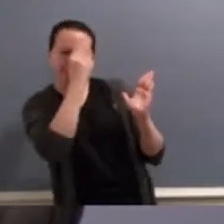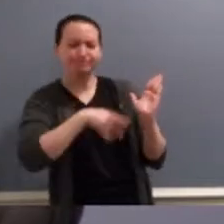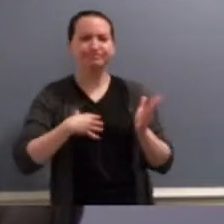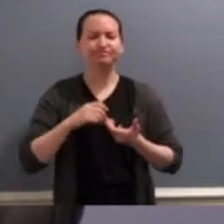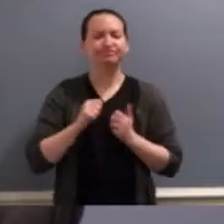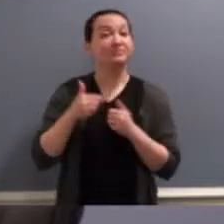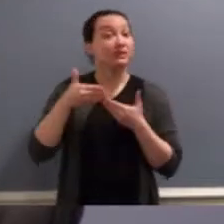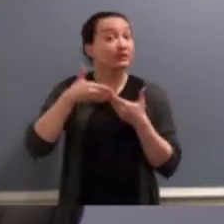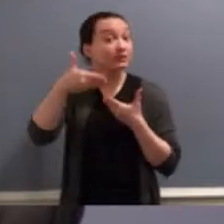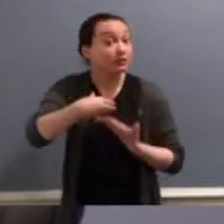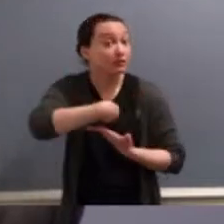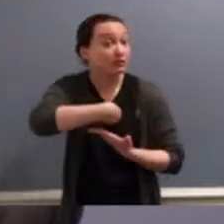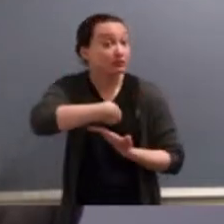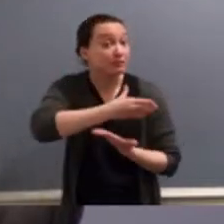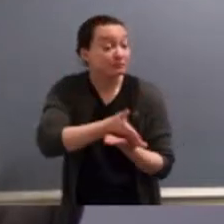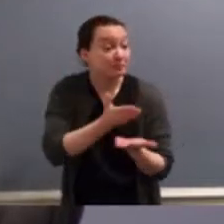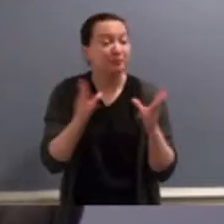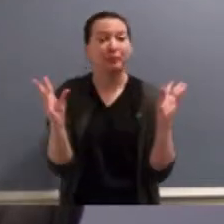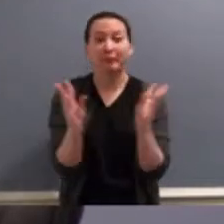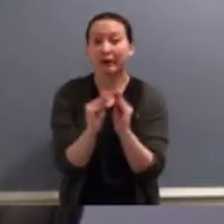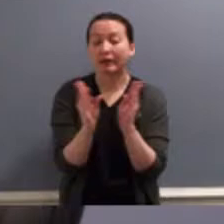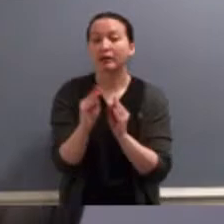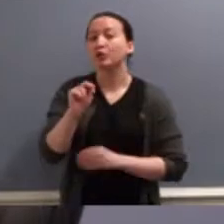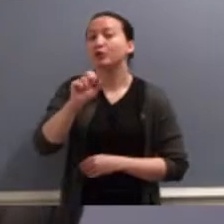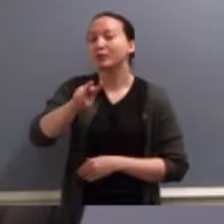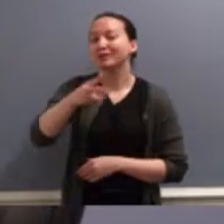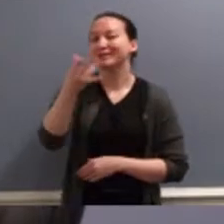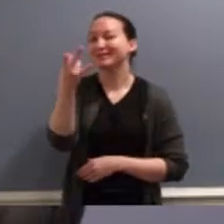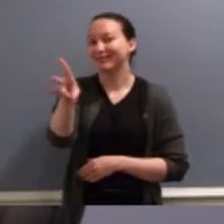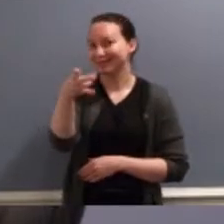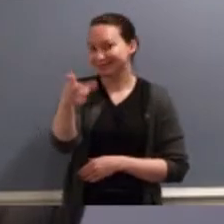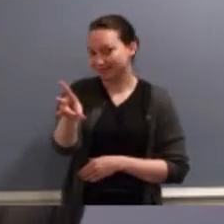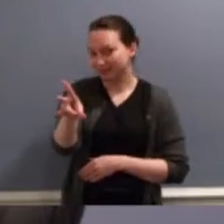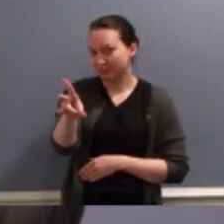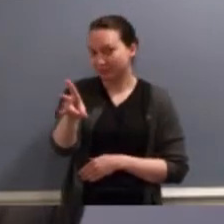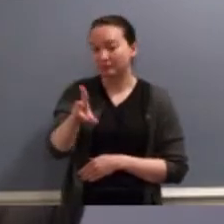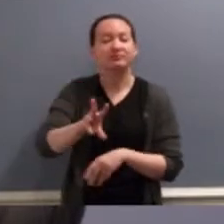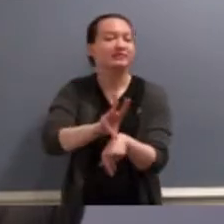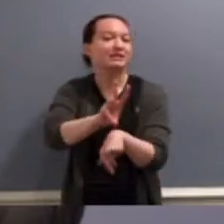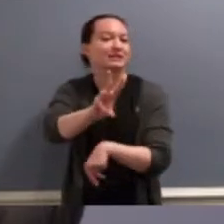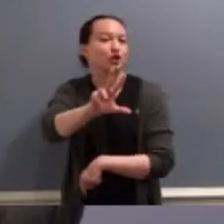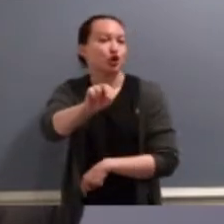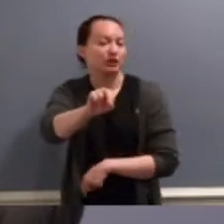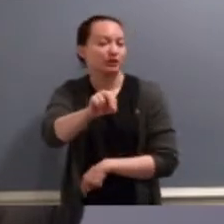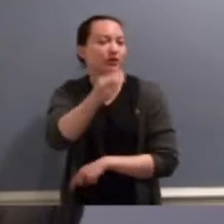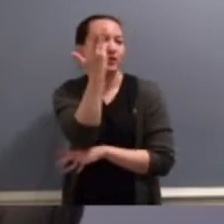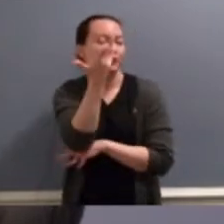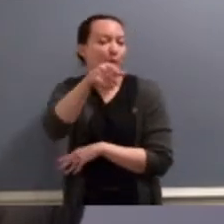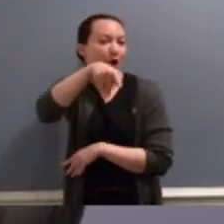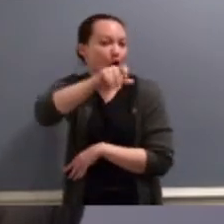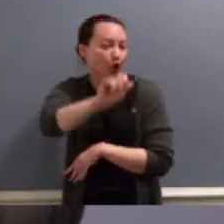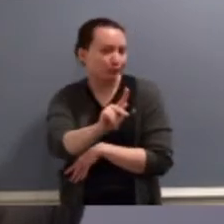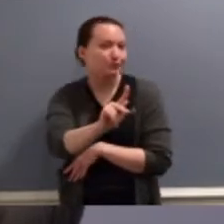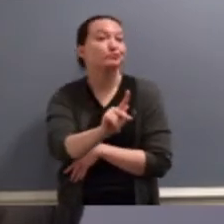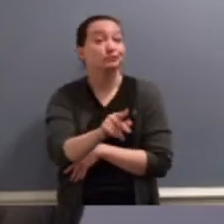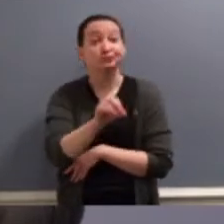the next budget hearing will be November the 17th at 6:30 in forest park and so if you're not able